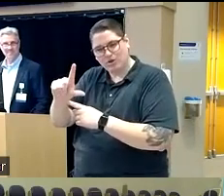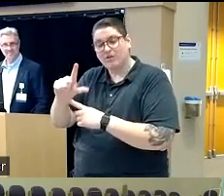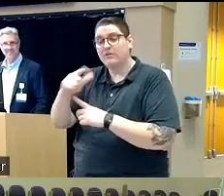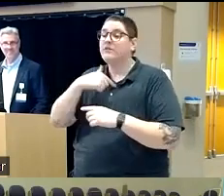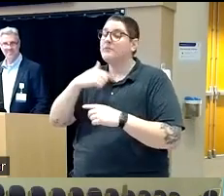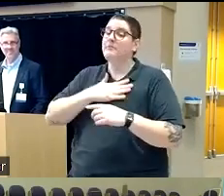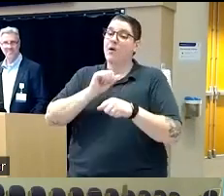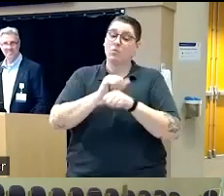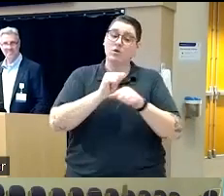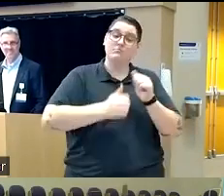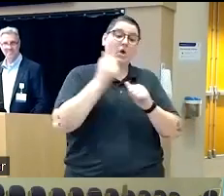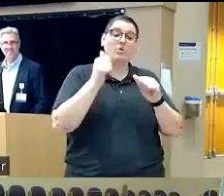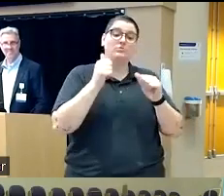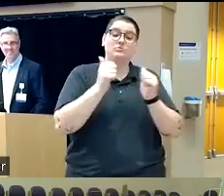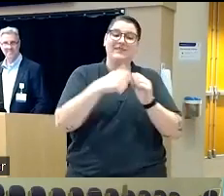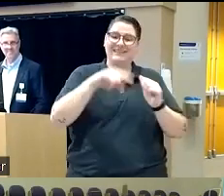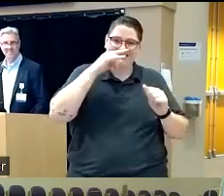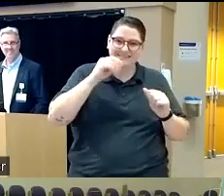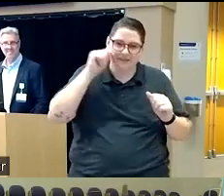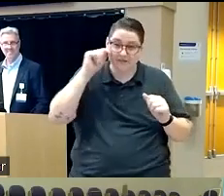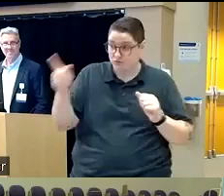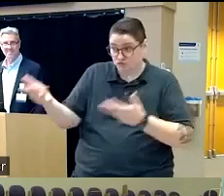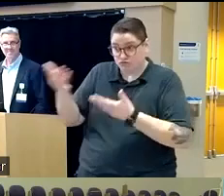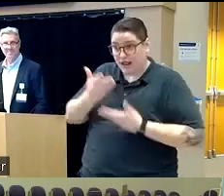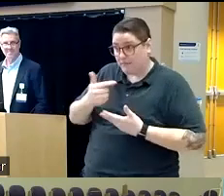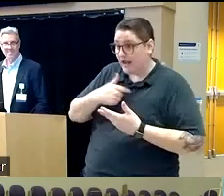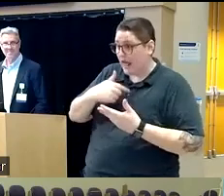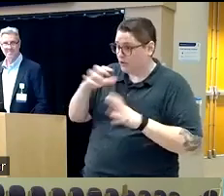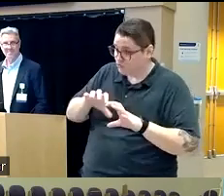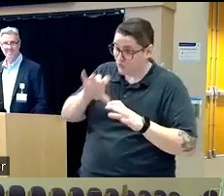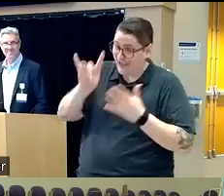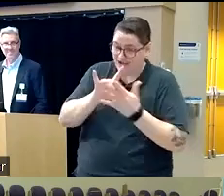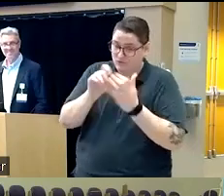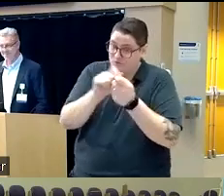adolescents do you have recommendations for what I spend those eight hours on in a meaningful way yes